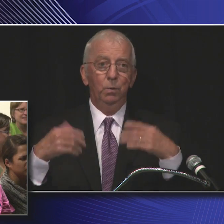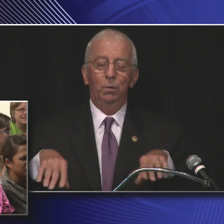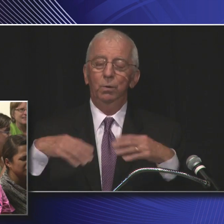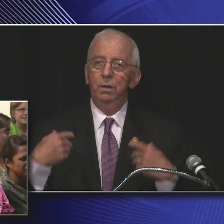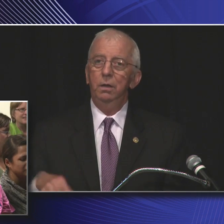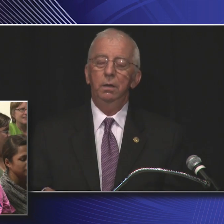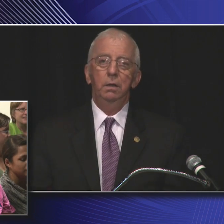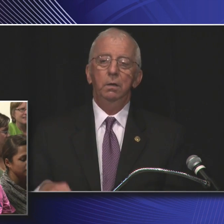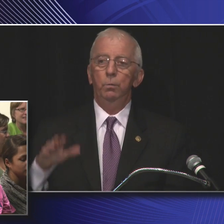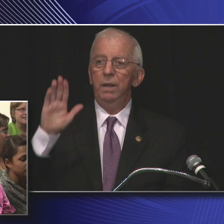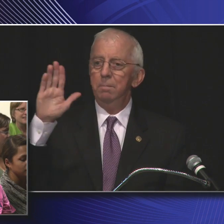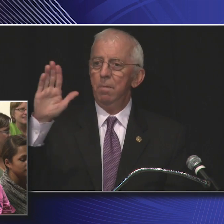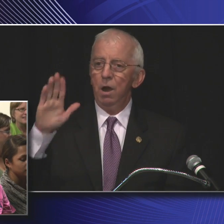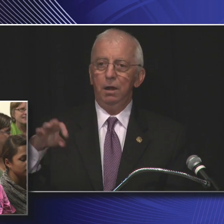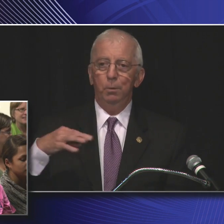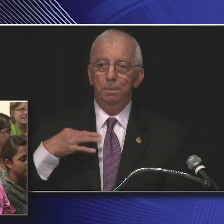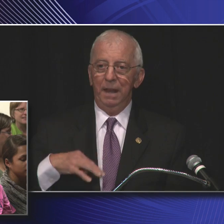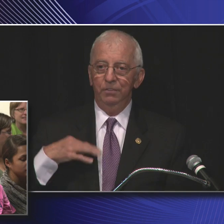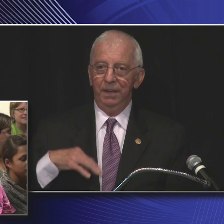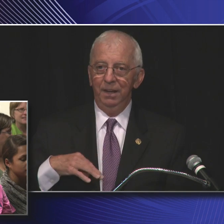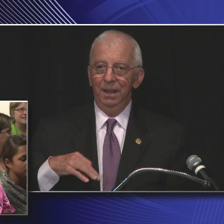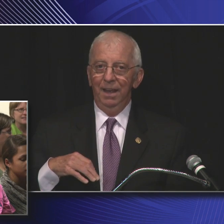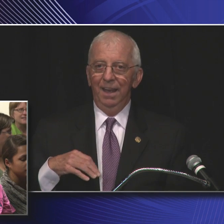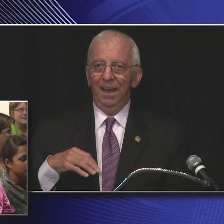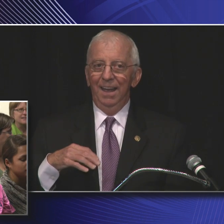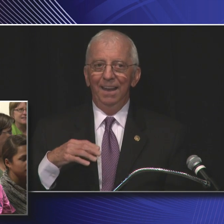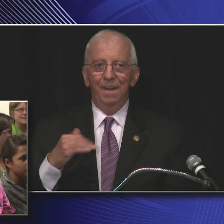ooh remarkable benefit.